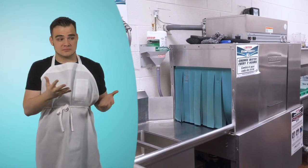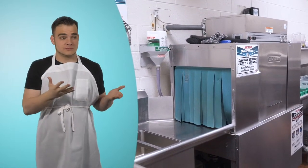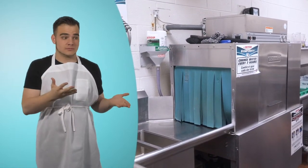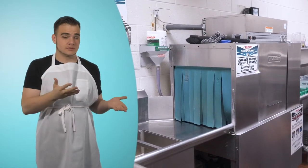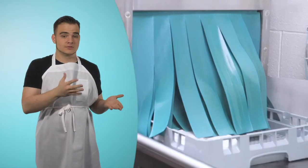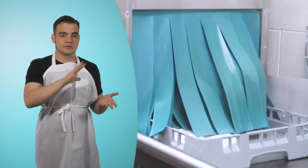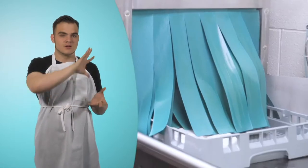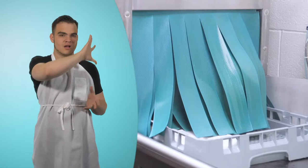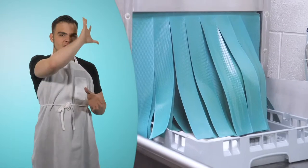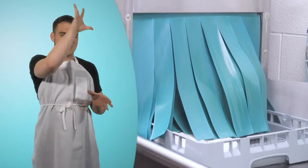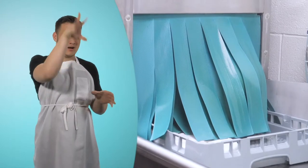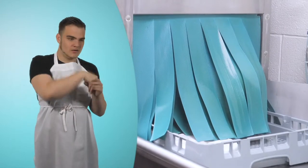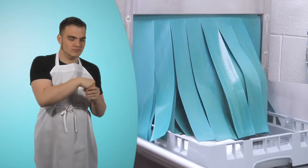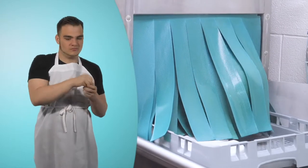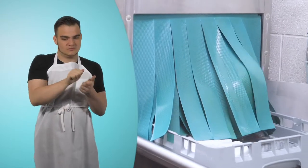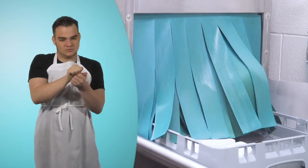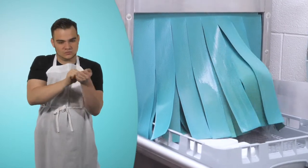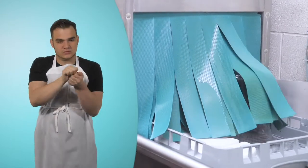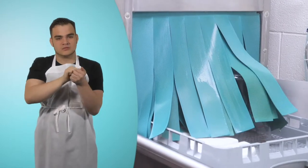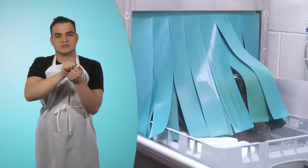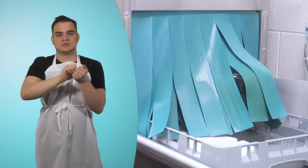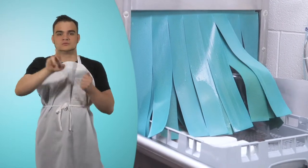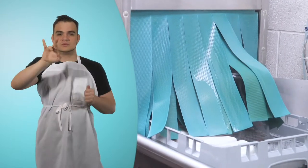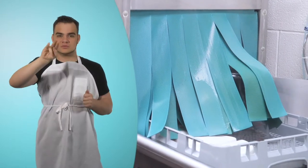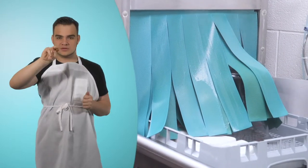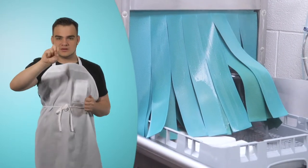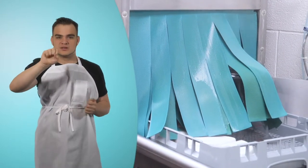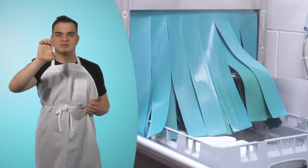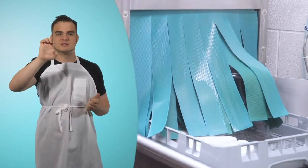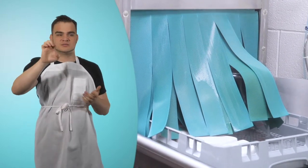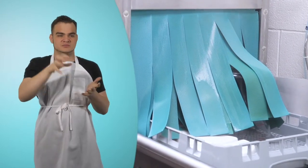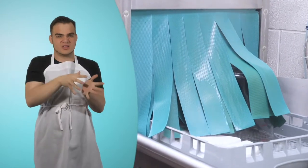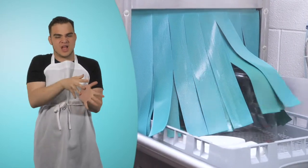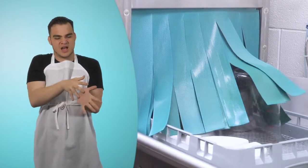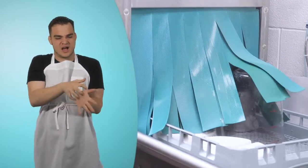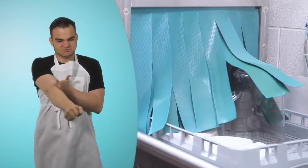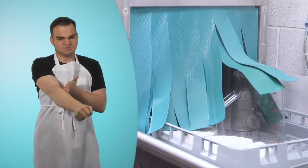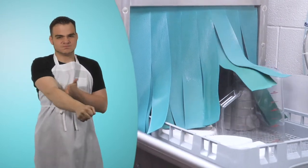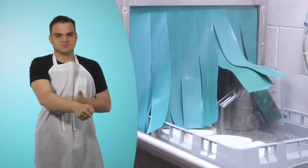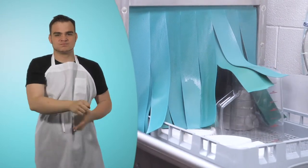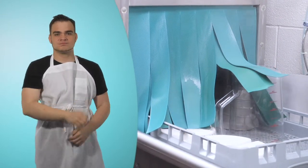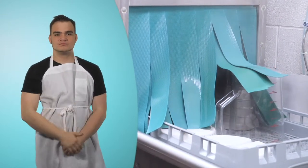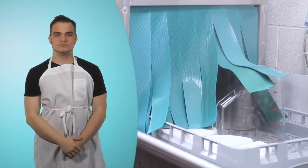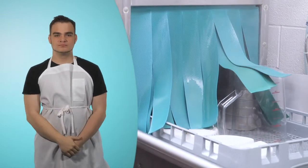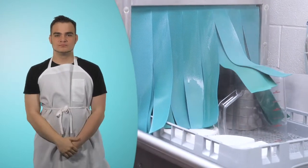but it does the scrubbing, rinsing, and sanitizing work for you.